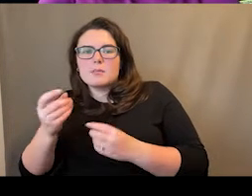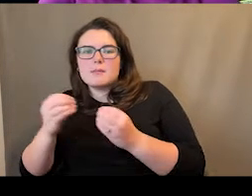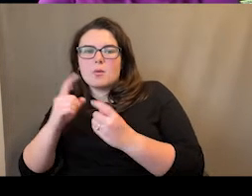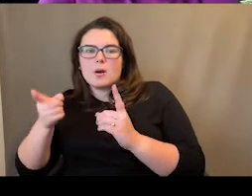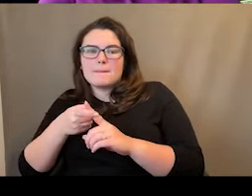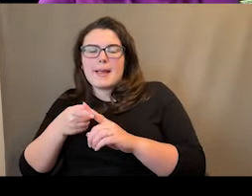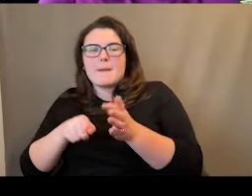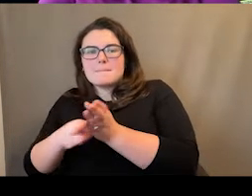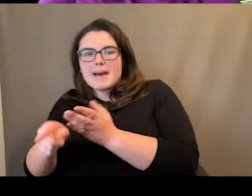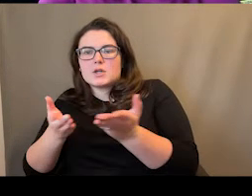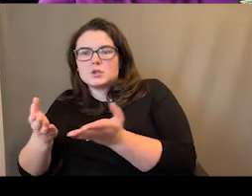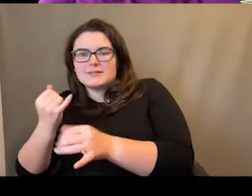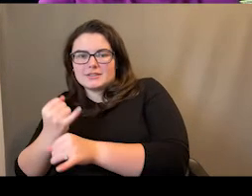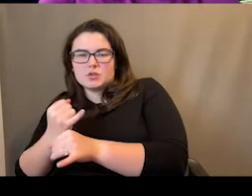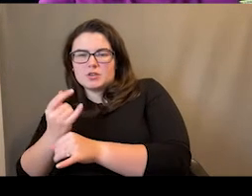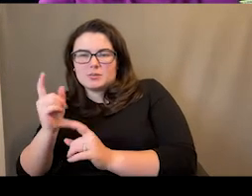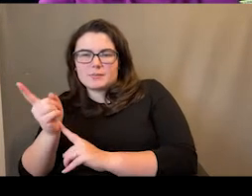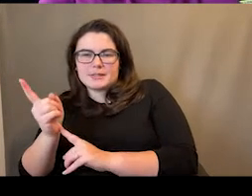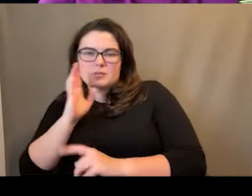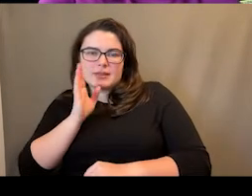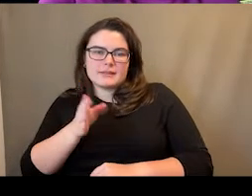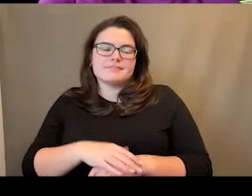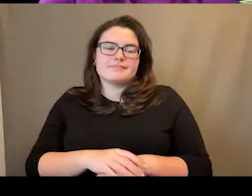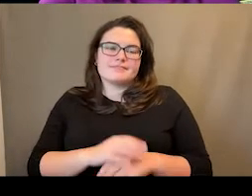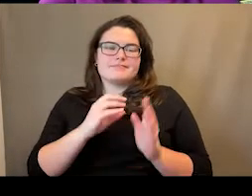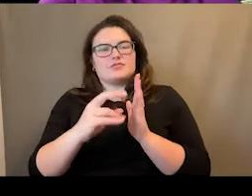And also the ethical conduct of scientific research.